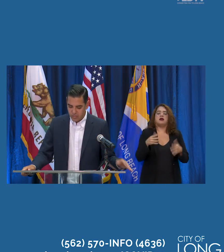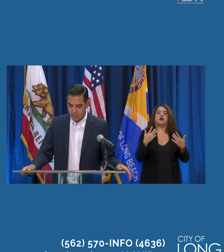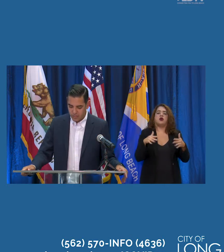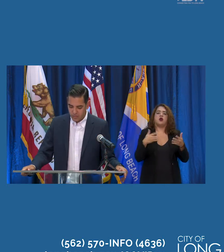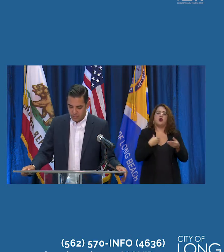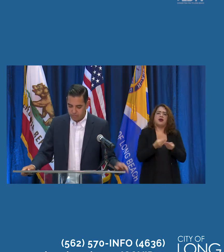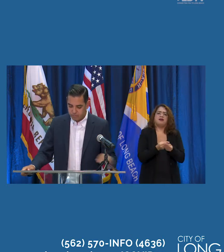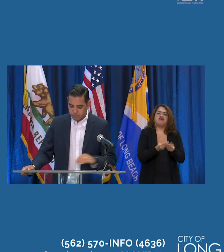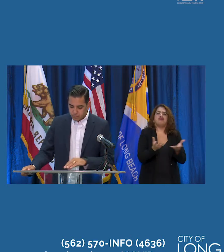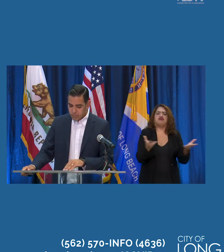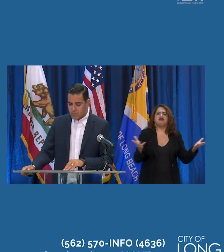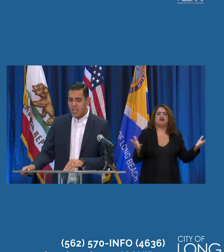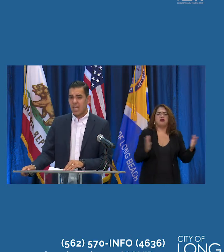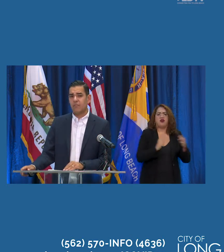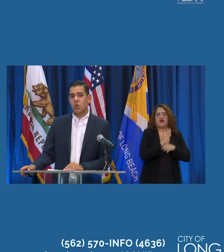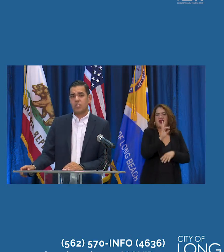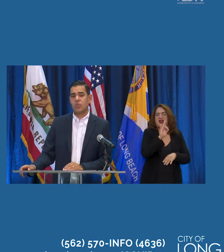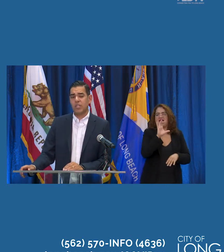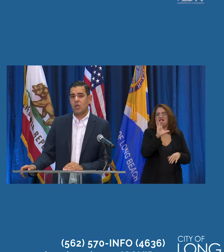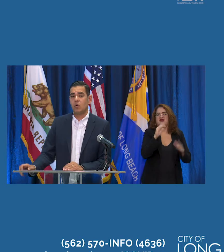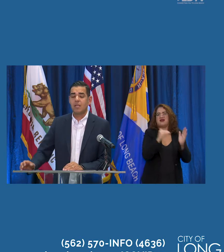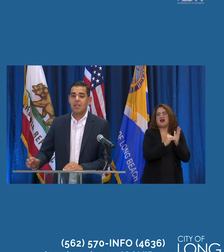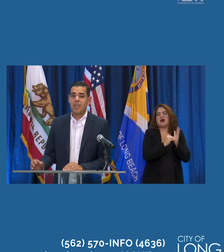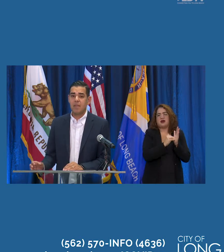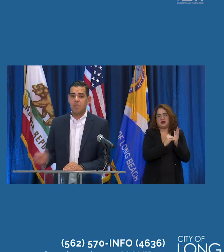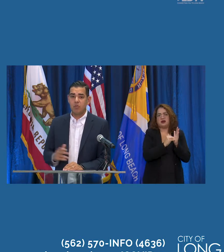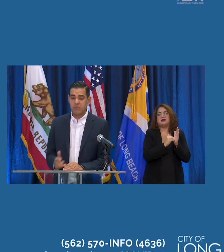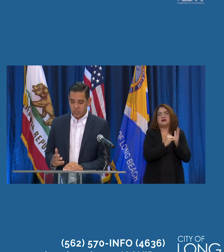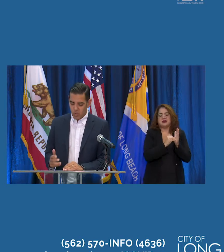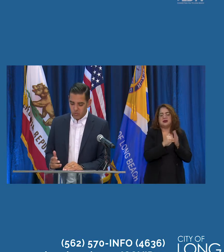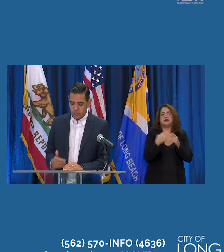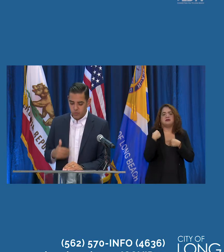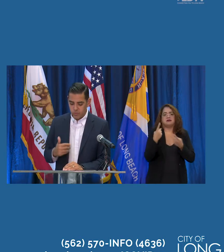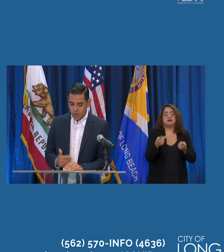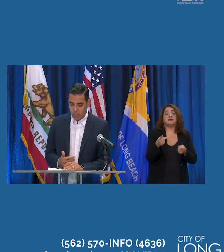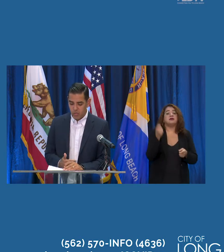consistently. And of course we know that most of this goes to first responders,